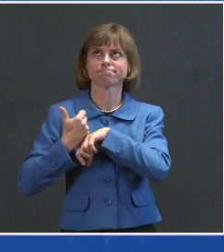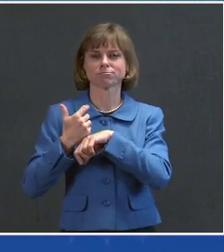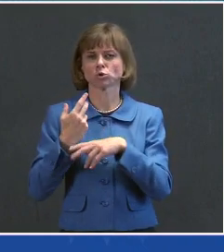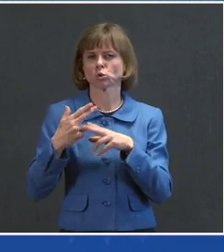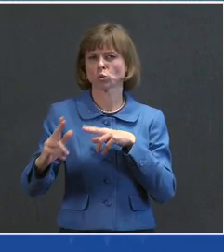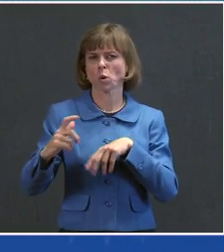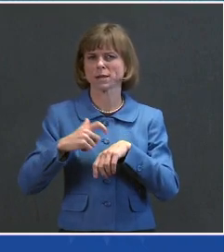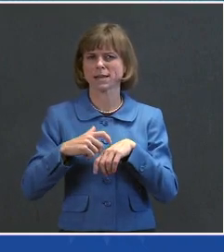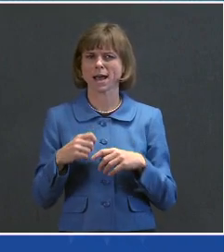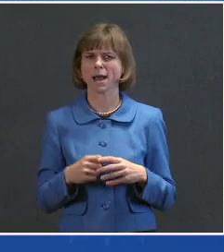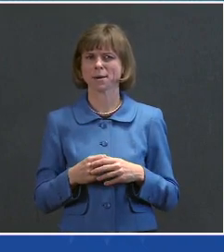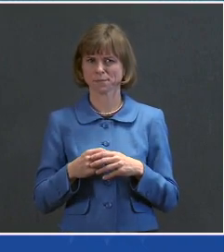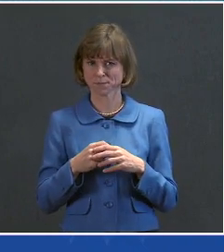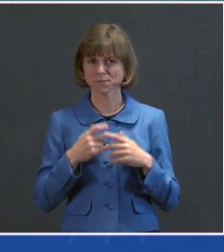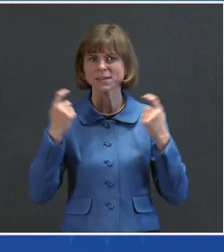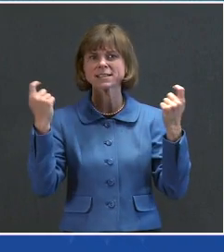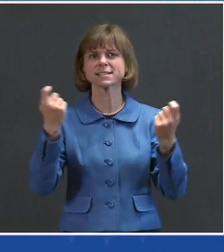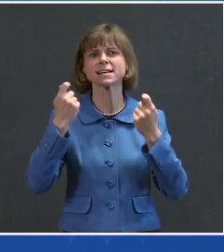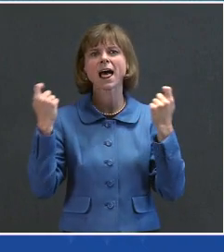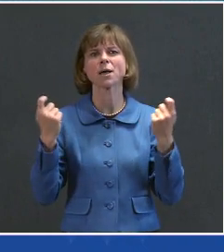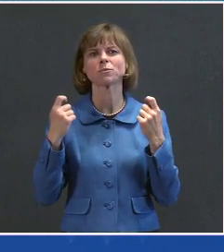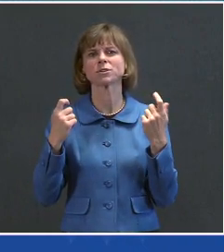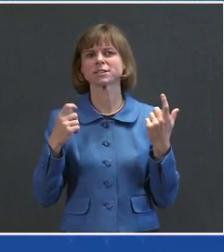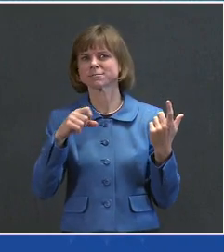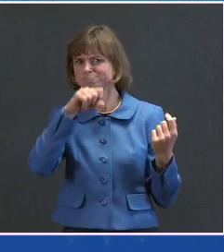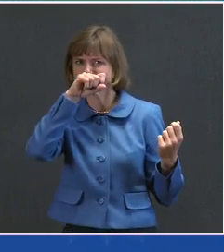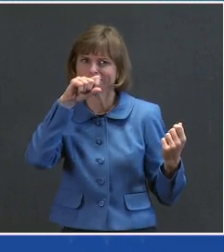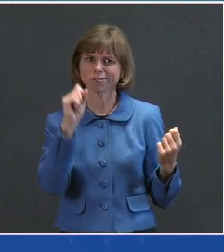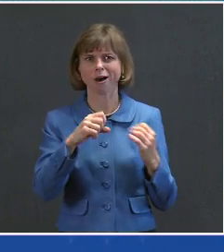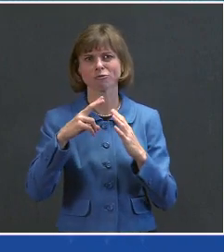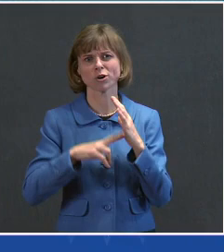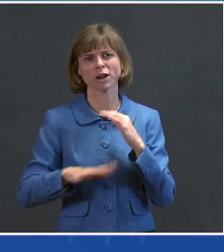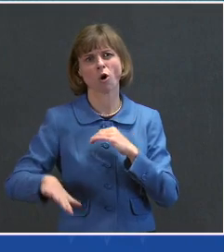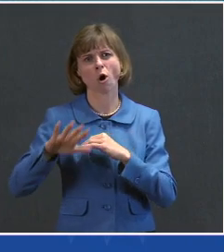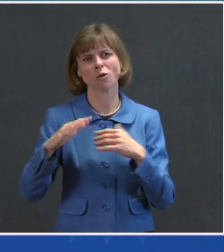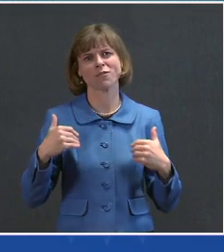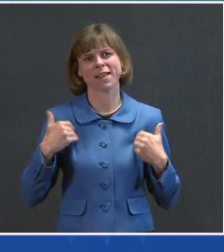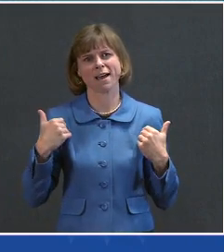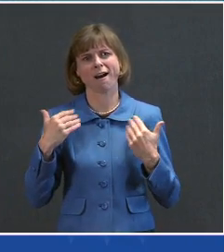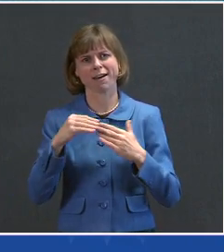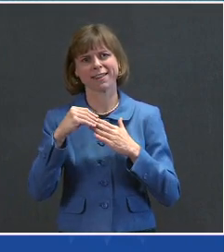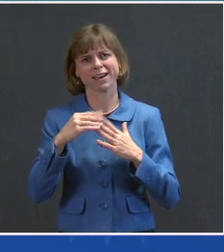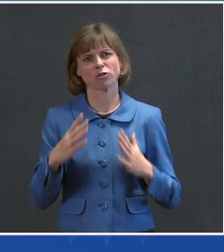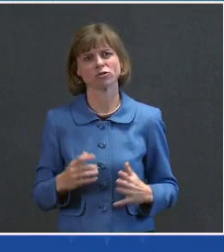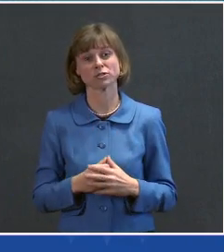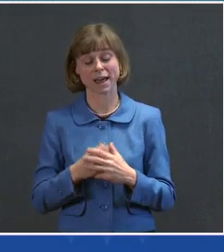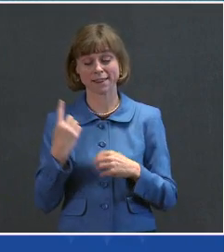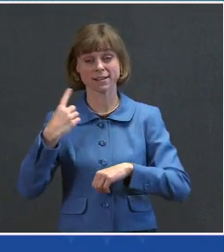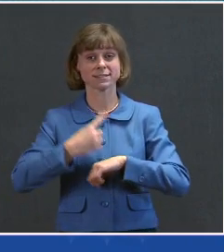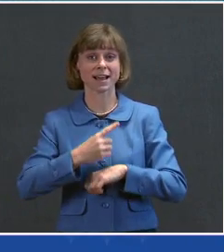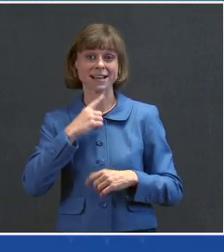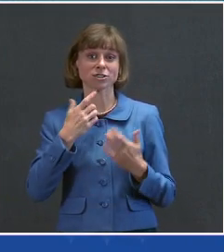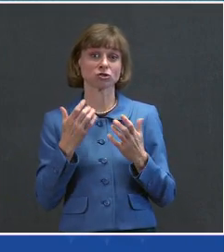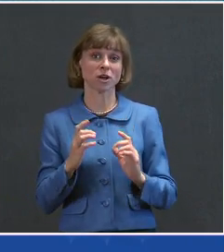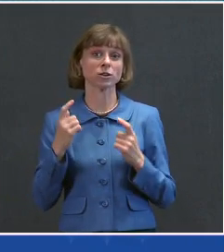elevates and celebrates a love of reading among our nation's youngest leaders. And the day is also a chance to celebrate diverse authors